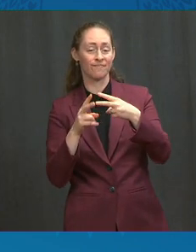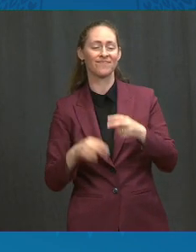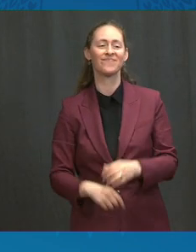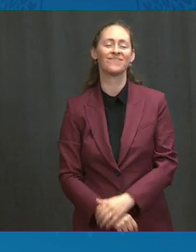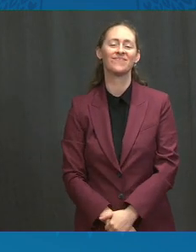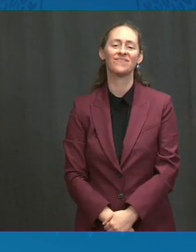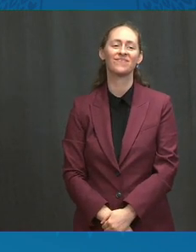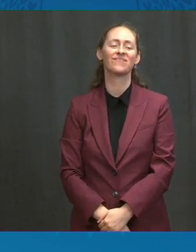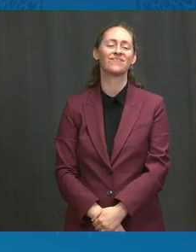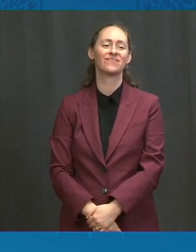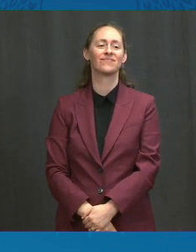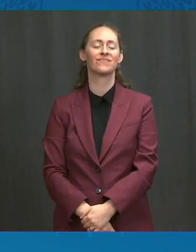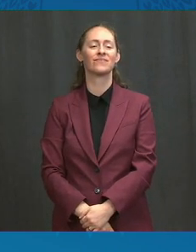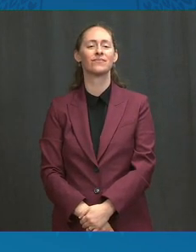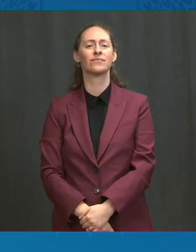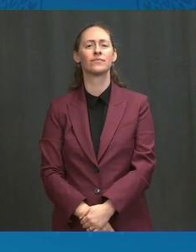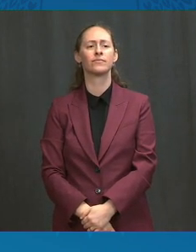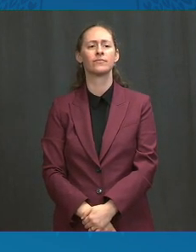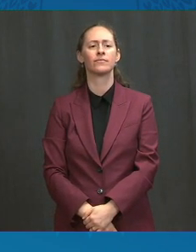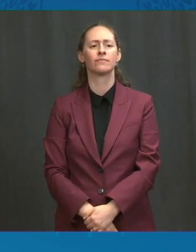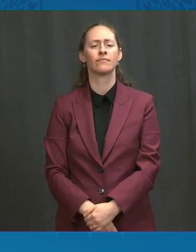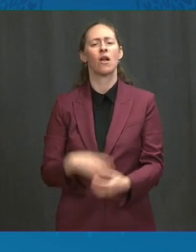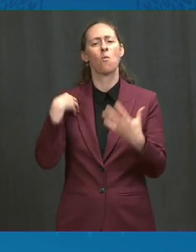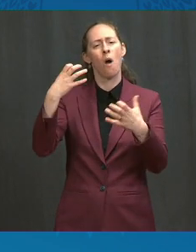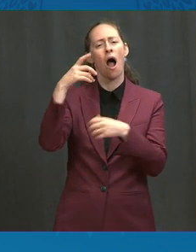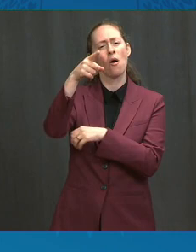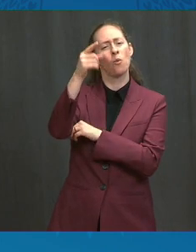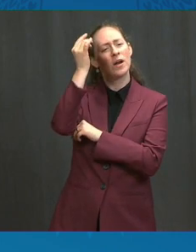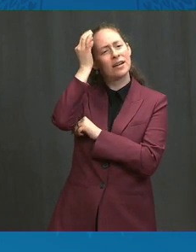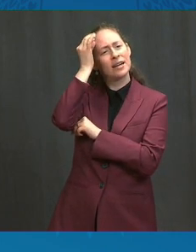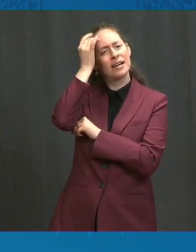First, remember to use the tools of democracy,